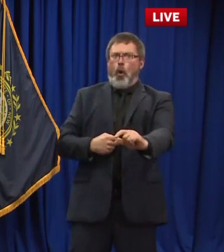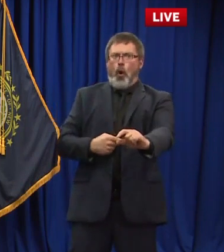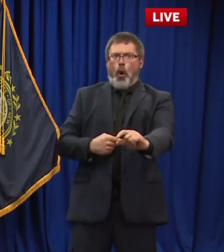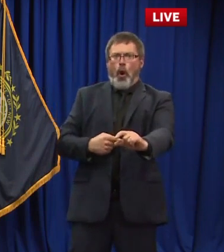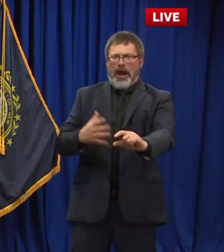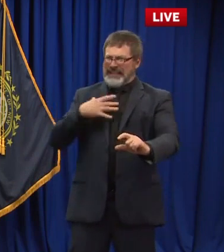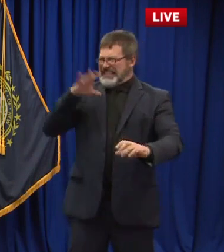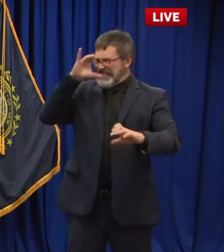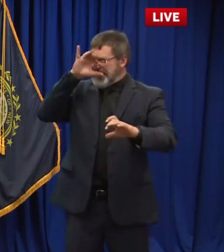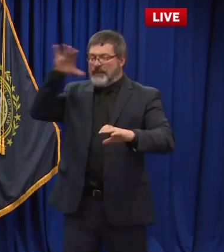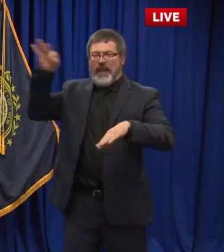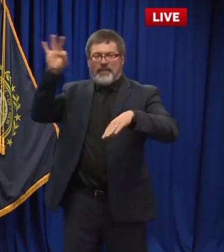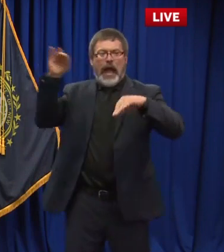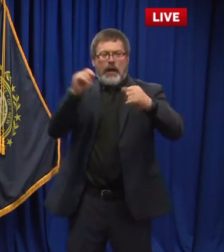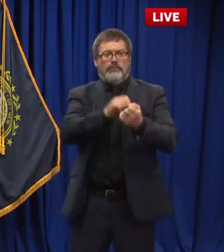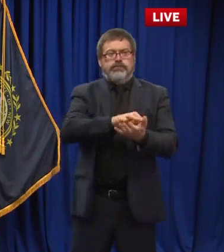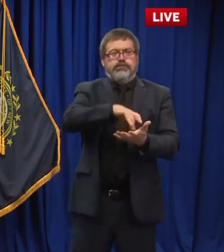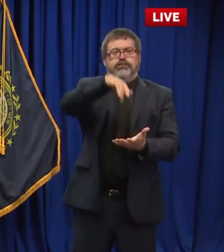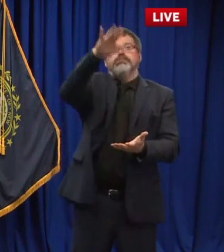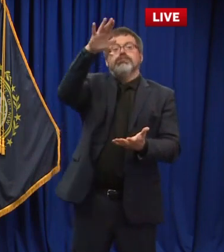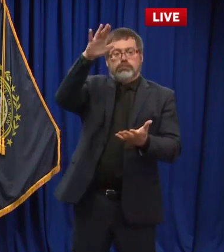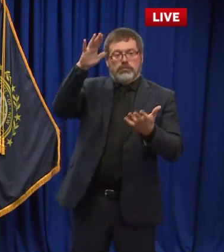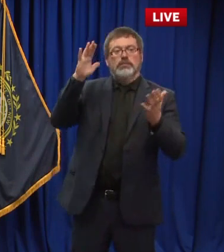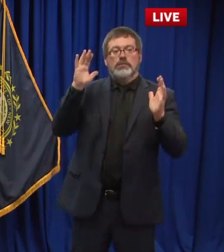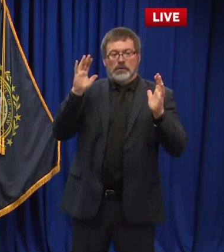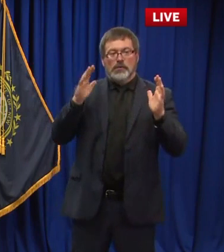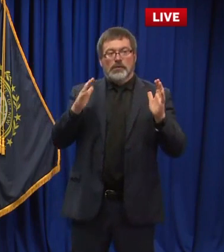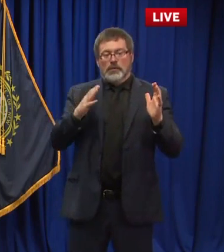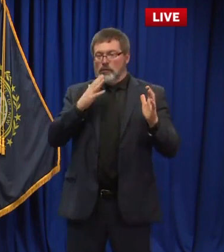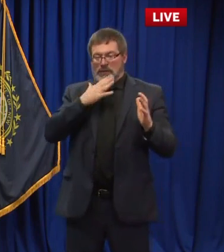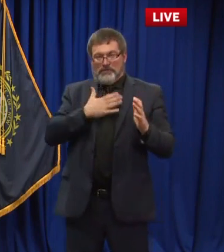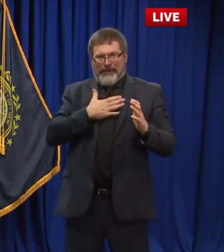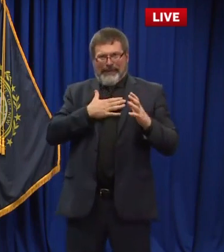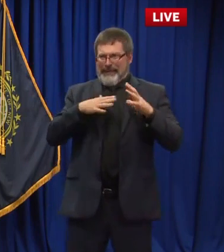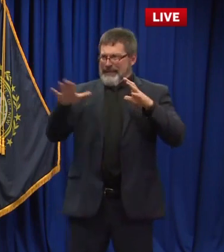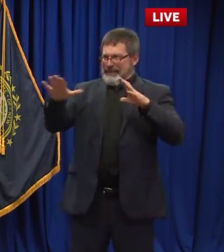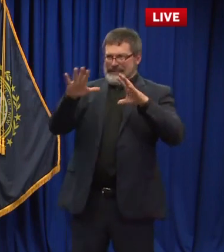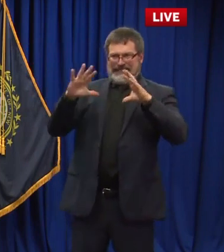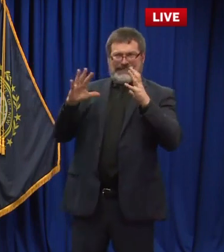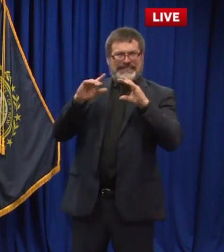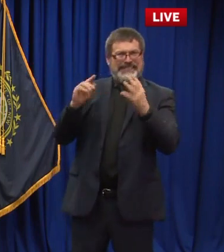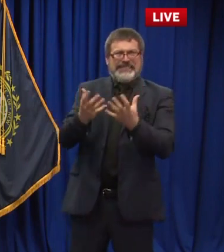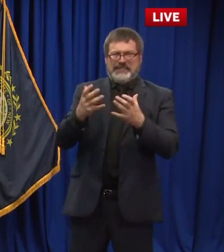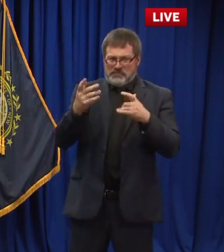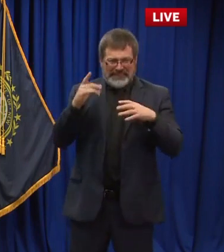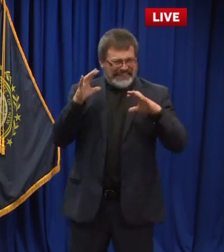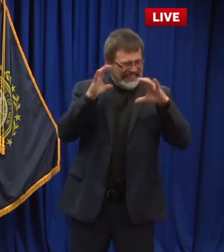IF I SHOW YOU THIS DRAFT ABOUT A MONTH-- ISOLATION.